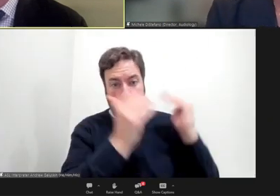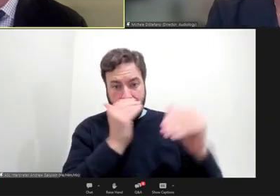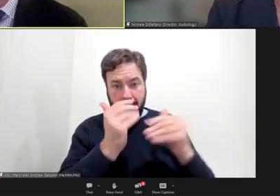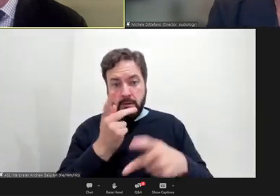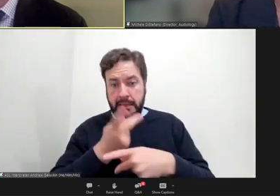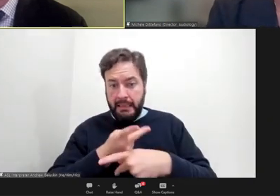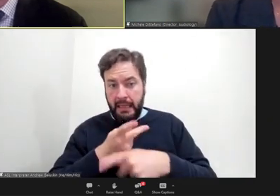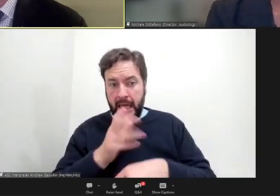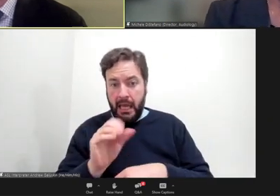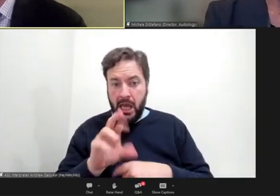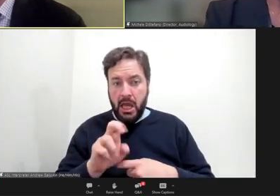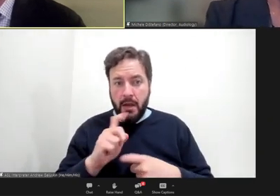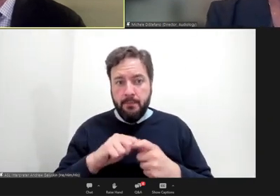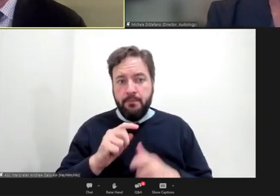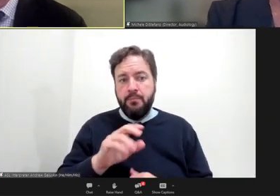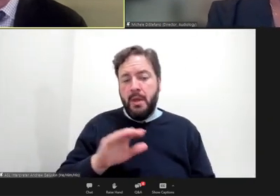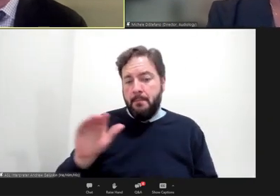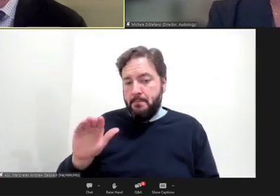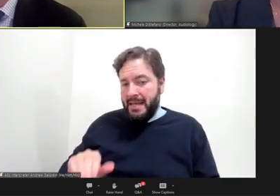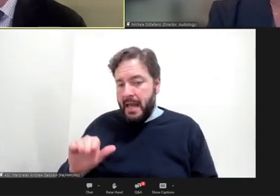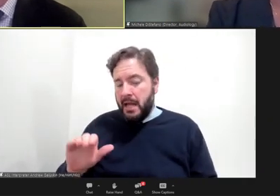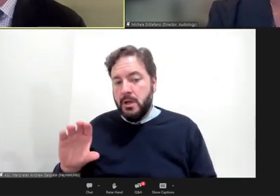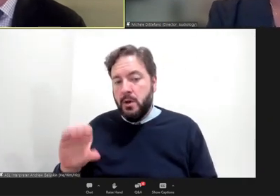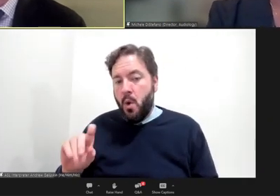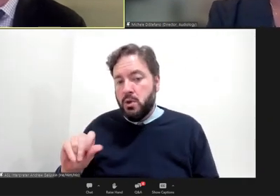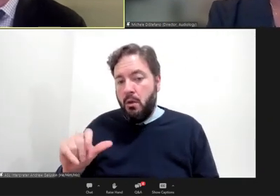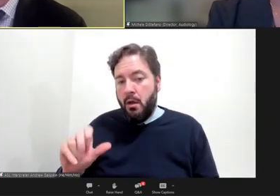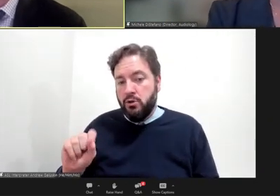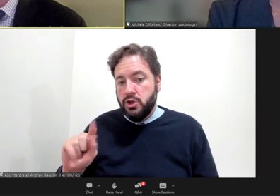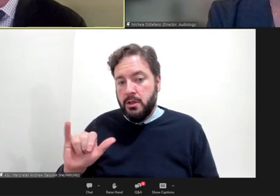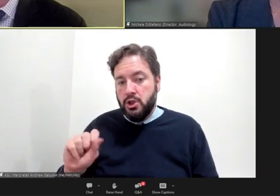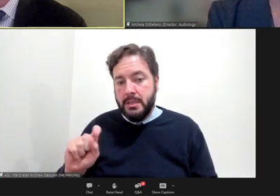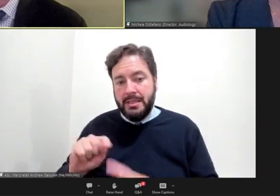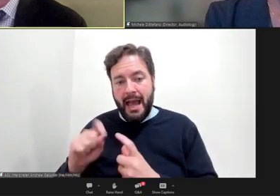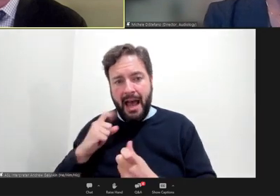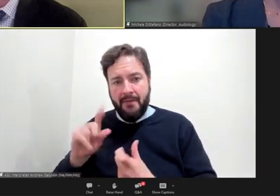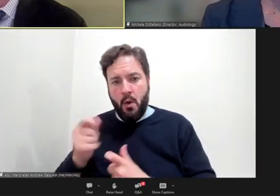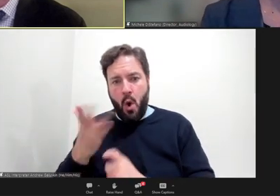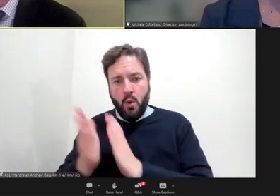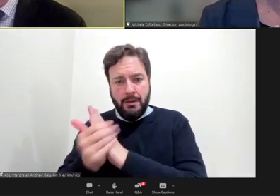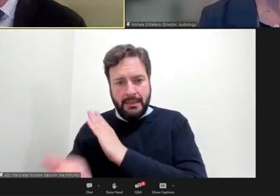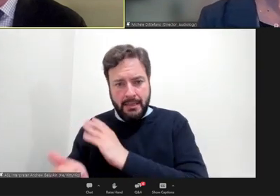Pediatric otolaryngologists have a distinct set of skills and obviously it overlaps as well.